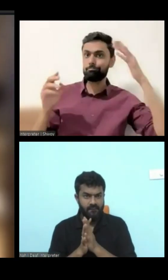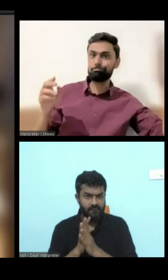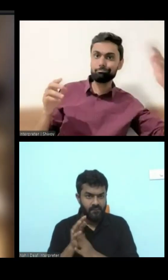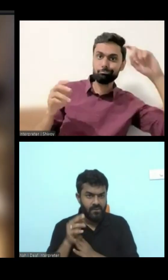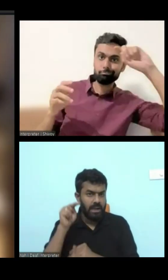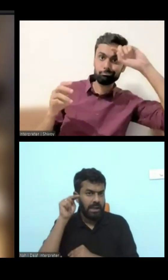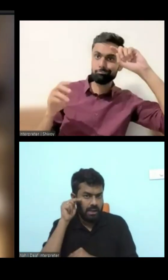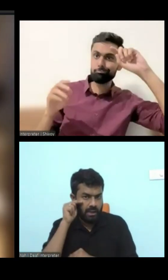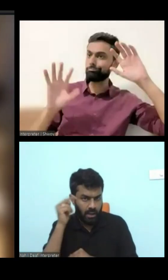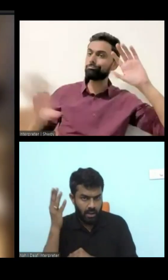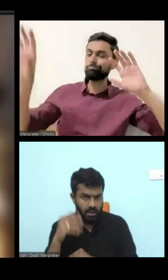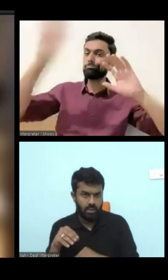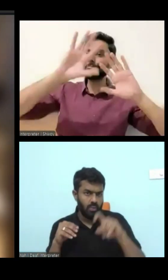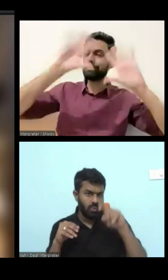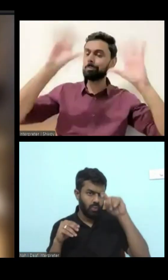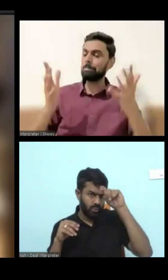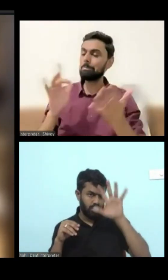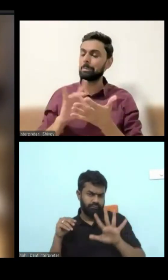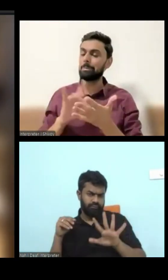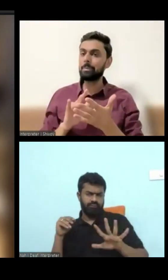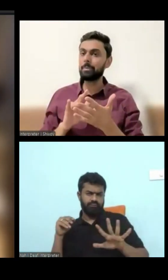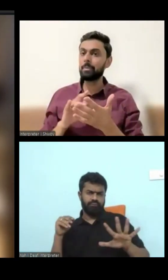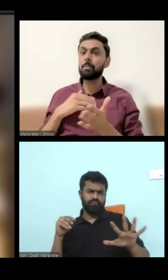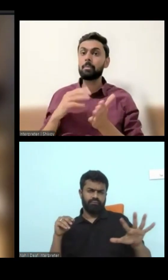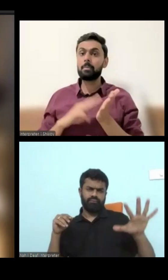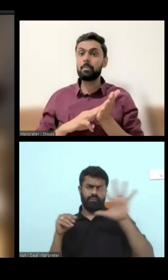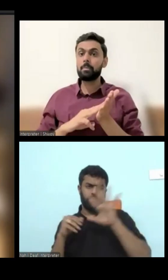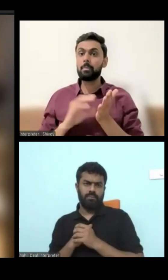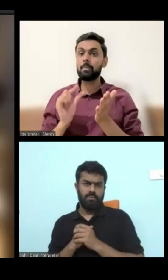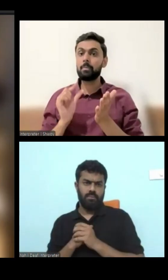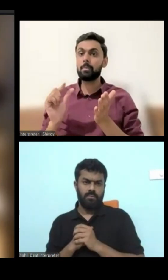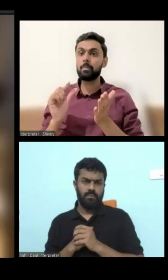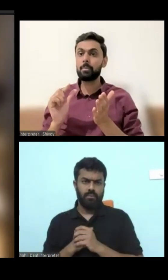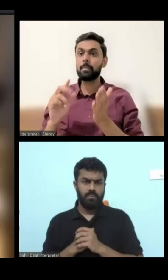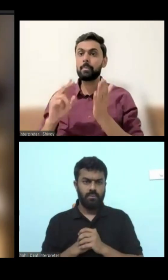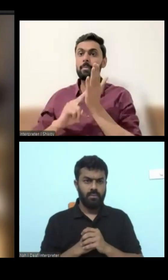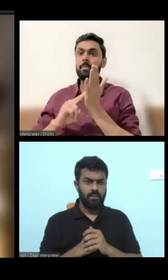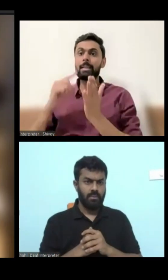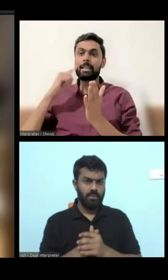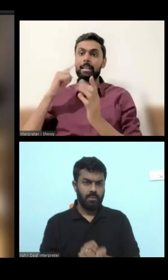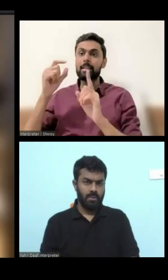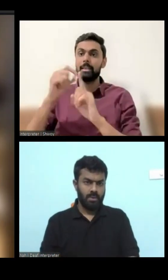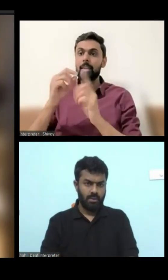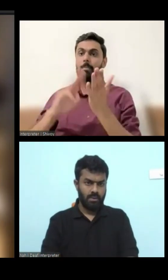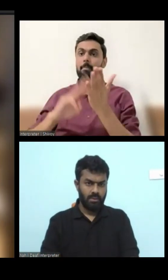And we have a MOU signed with NIPMED of Chennai. National Institute for Empowerment of Persons with Multiple Disabilities.